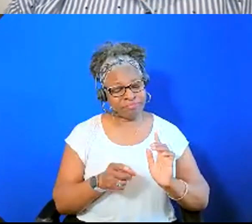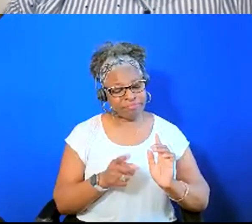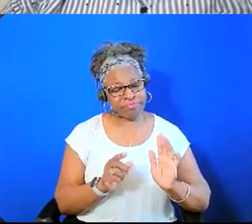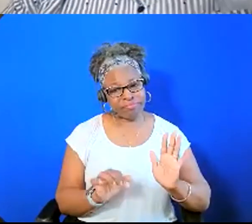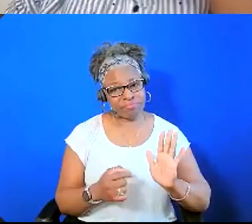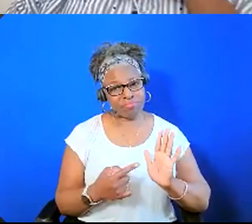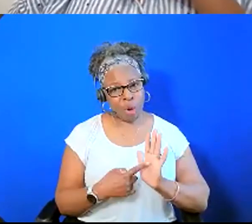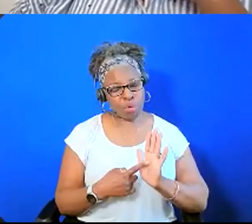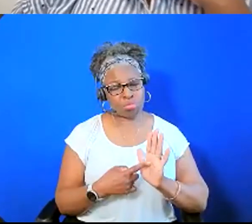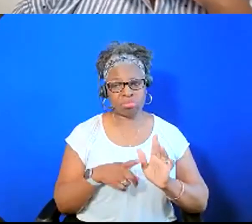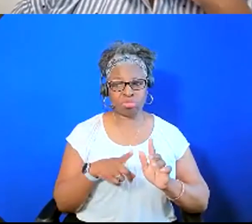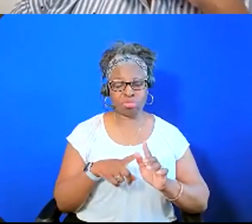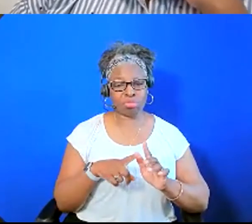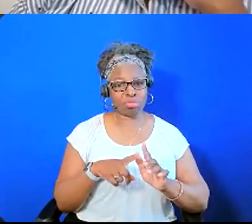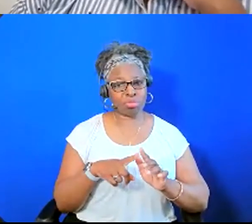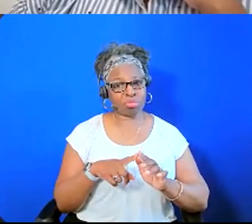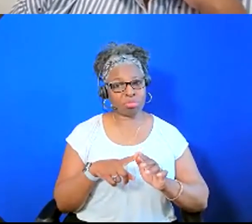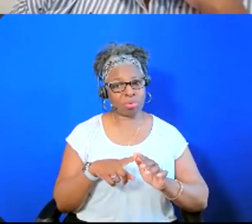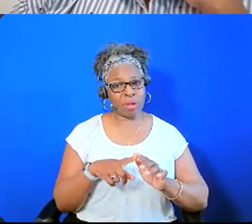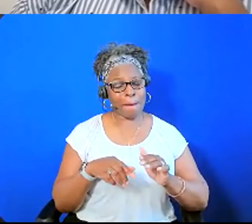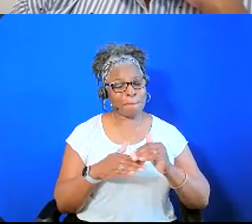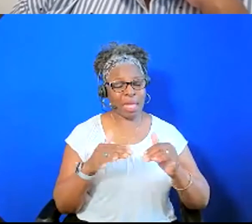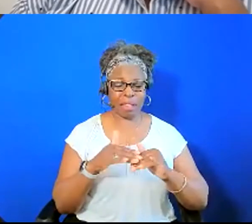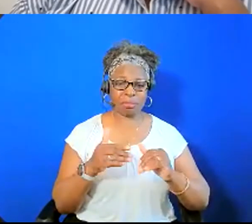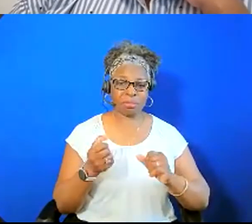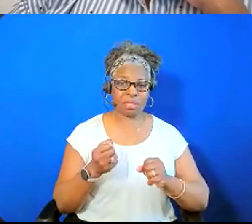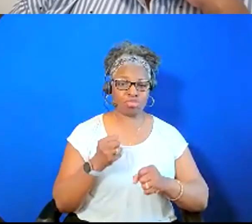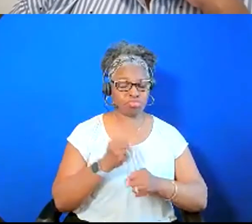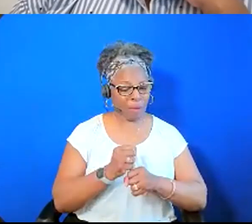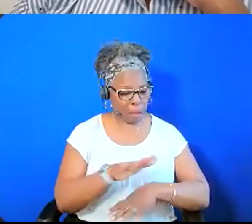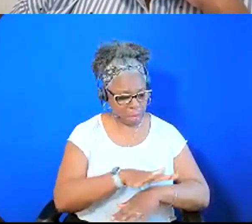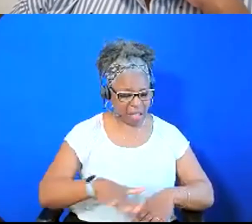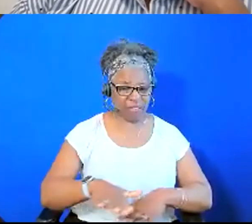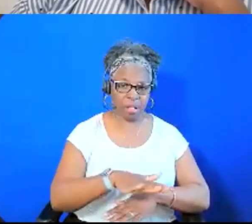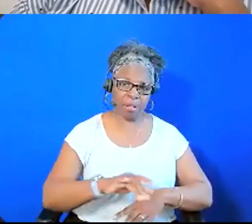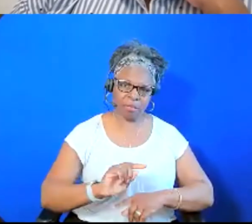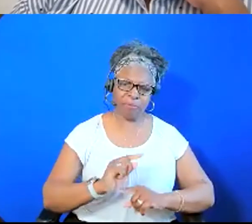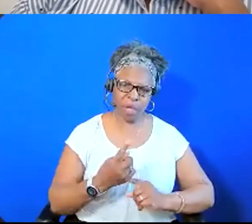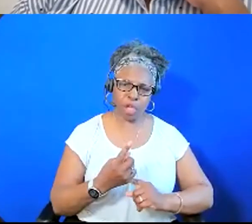build that ground with all the stakeholders and the stakeholders at the very beginning of a process. So, we can build something